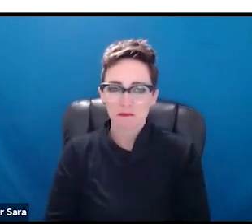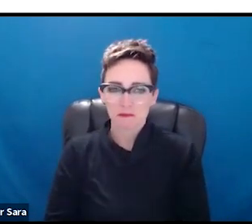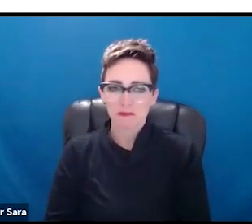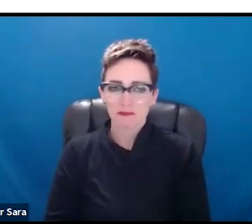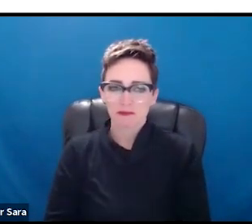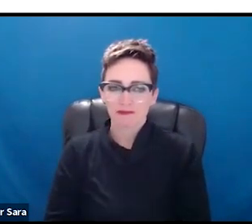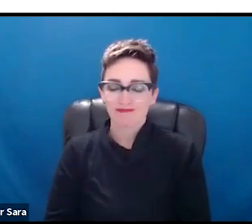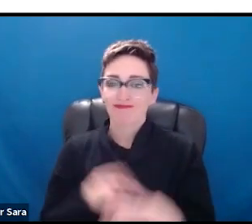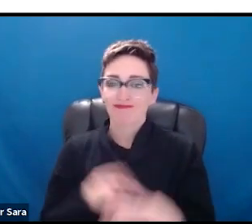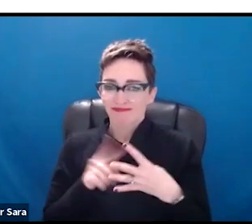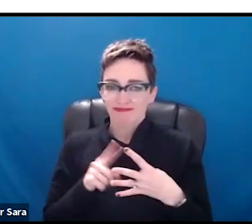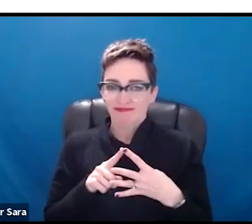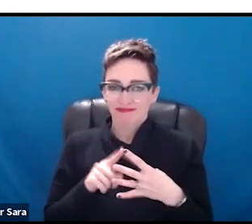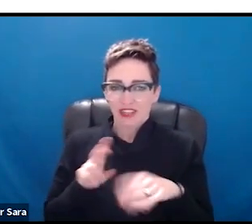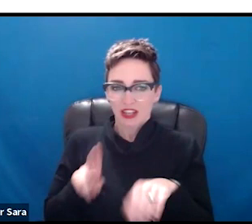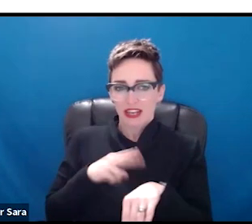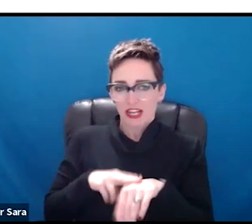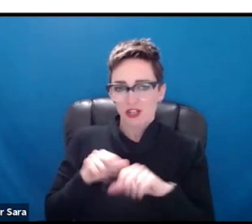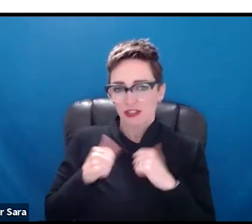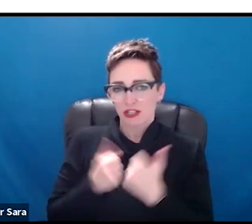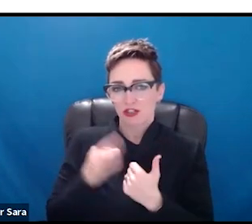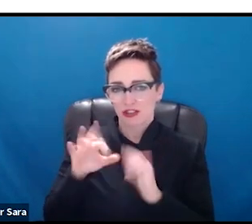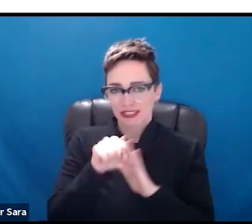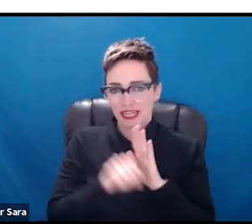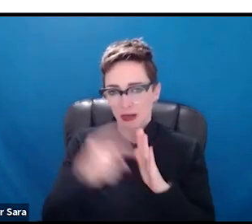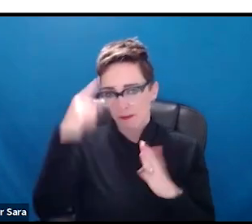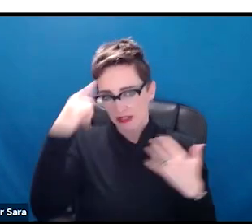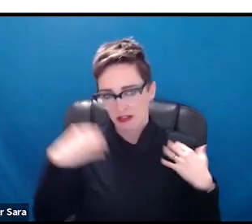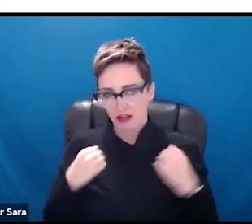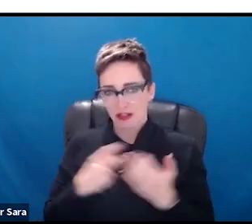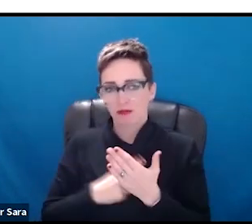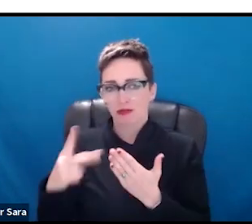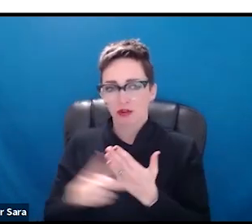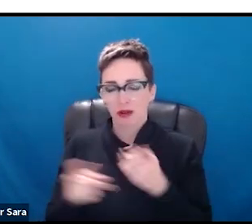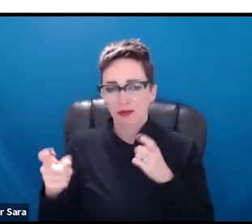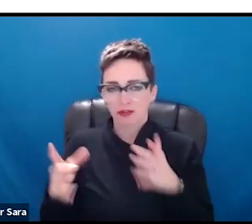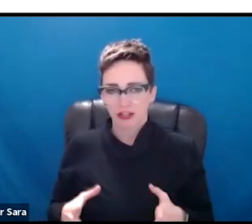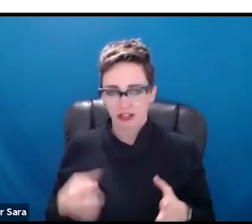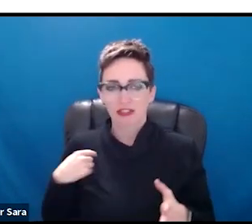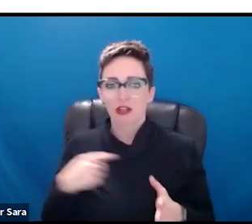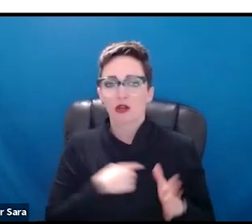So the National Association of State Mental Health Program Directors, we represent the public mental health system, serving